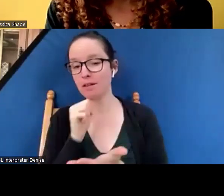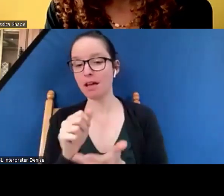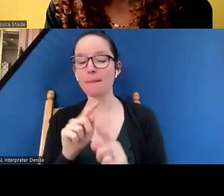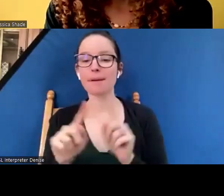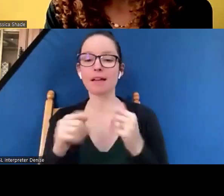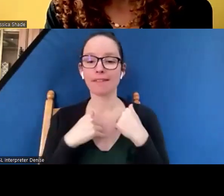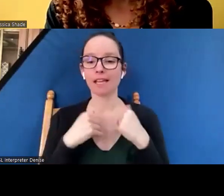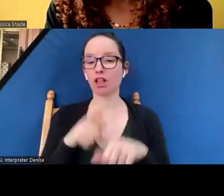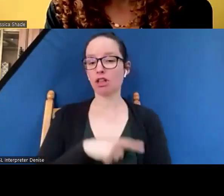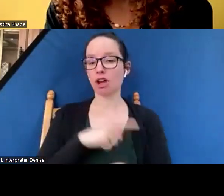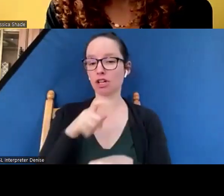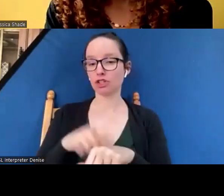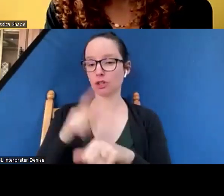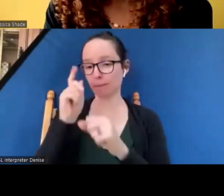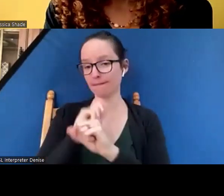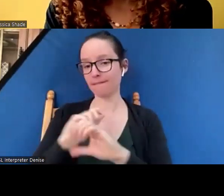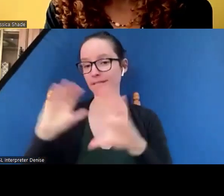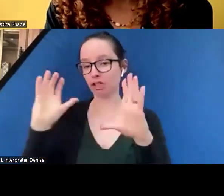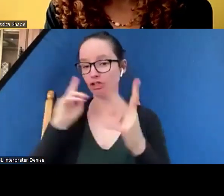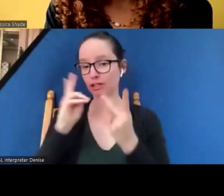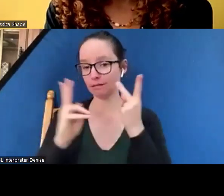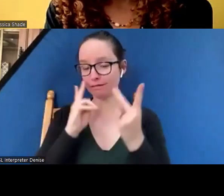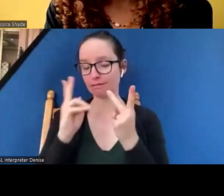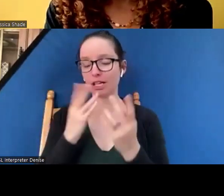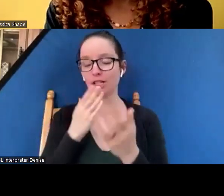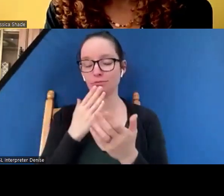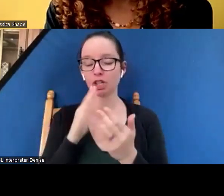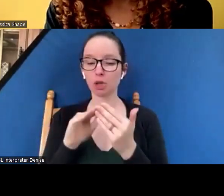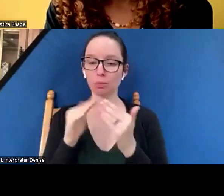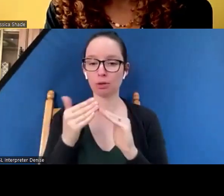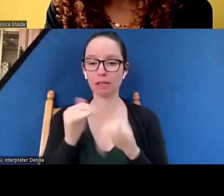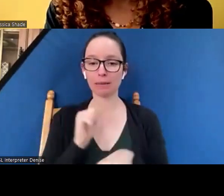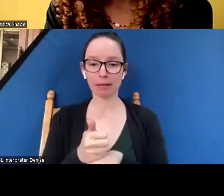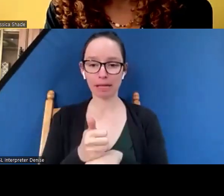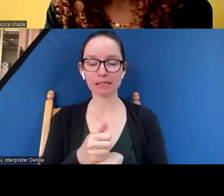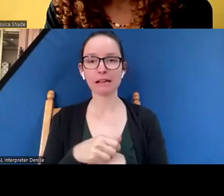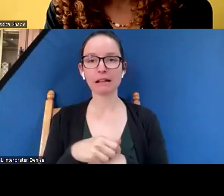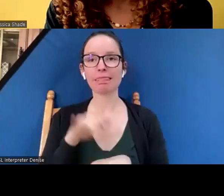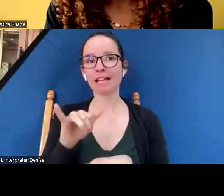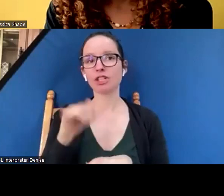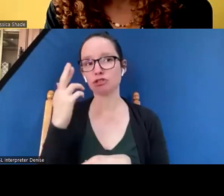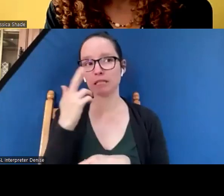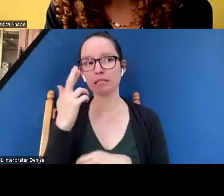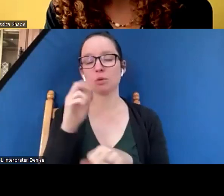I think is really important and and that's where working with agricultural communities is really key.